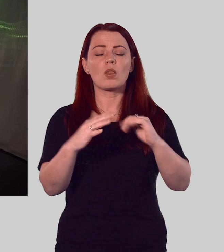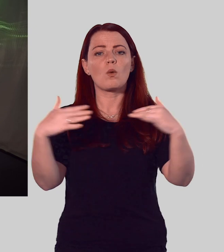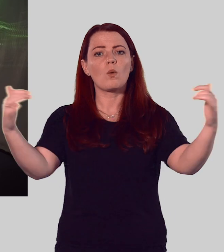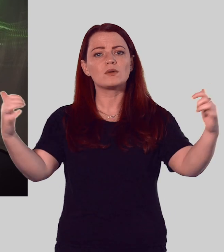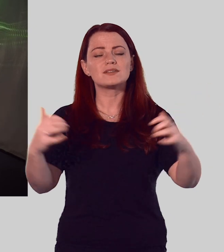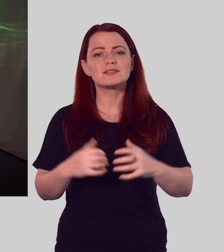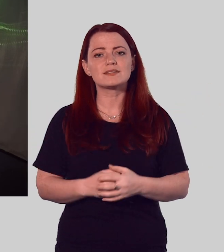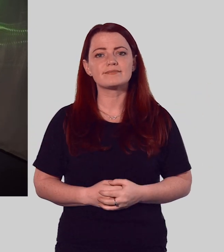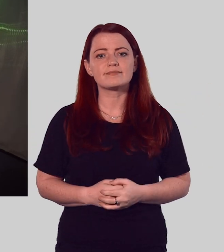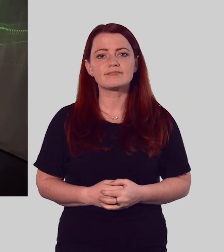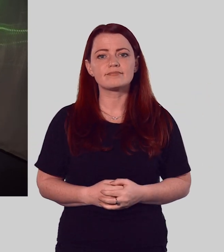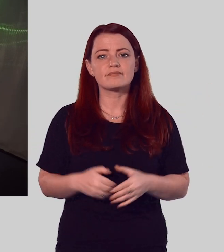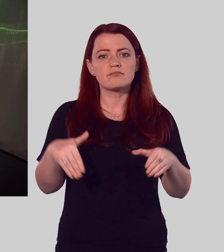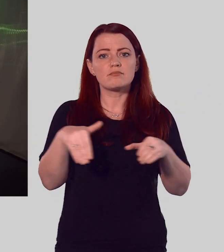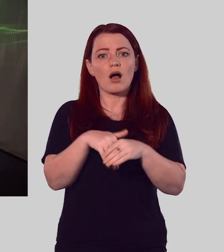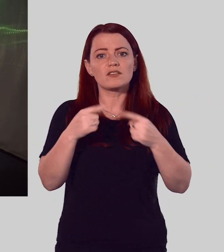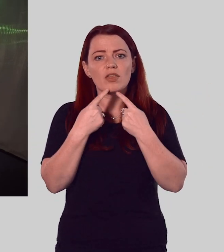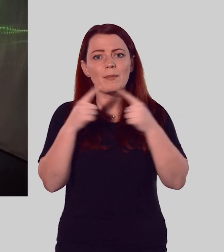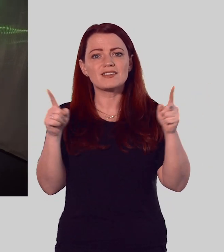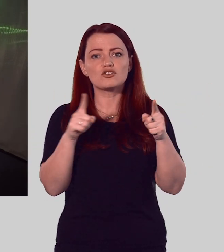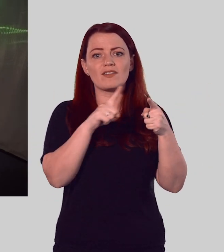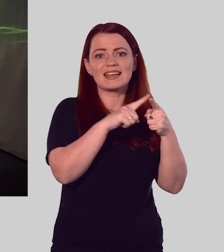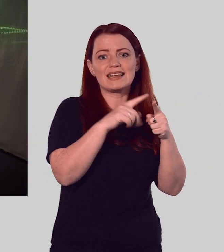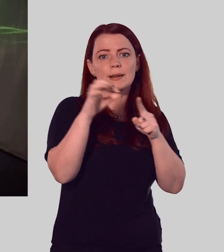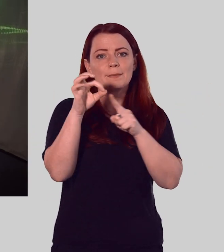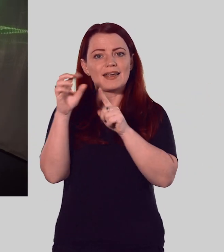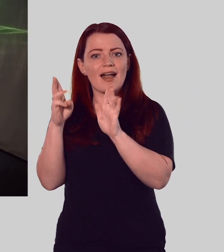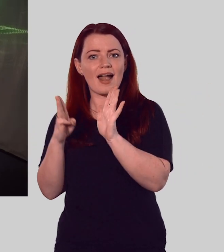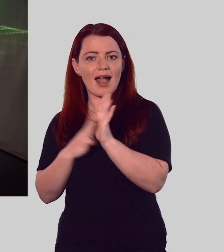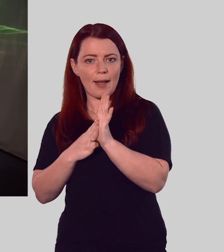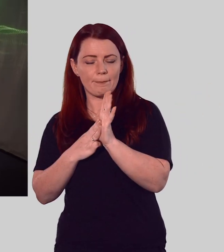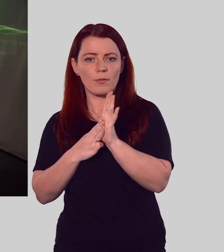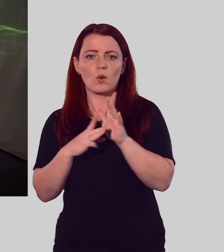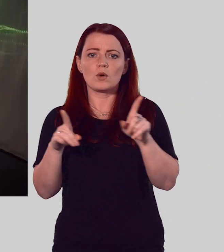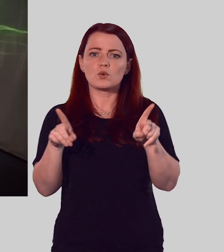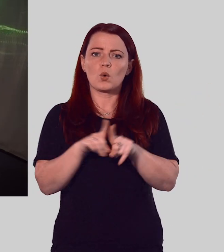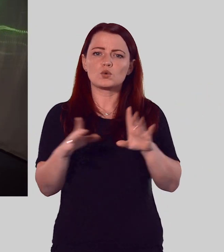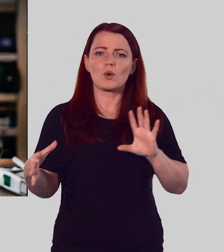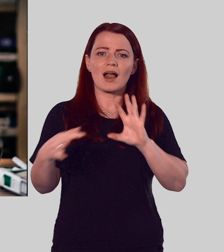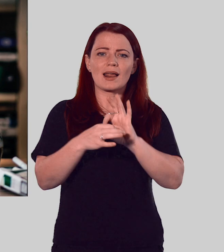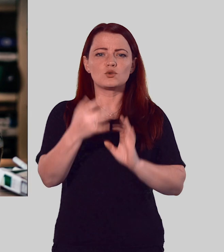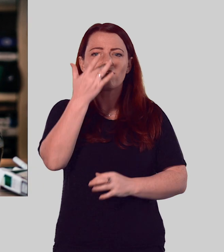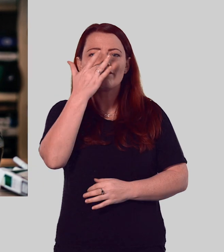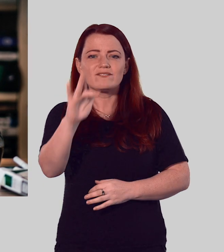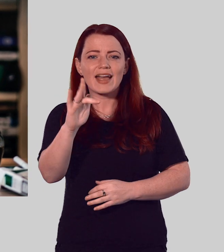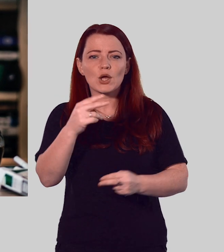Part of the message of EPM was also about fake news and the sensational